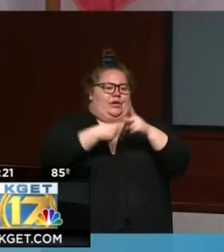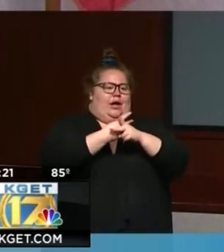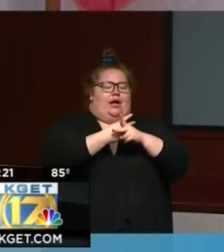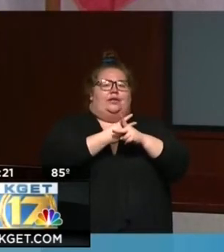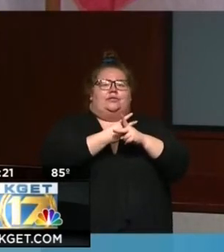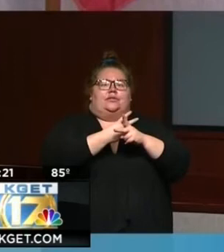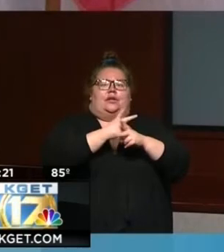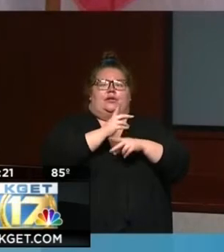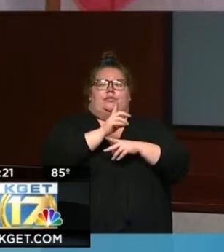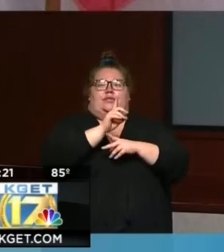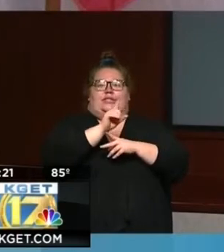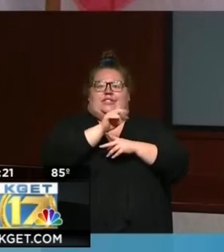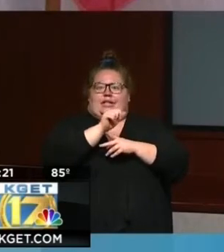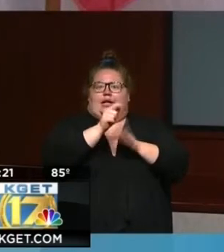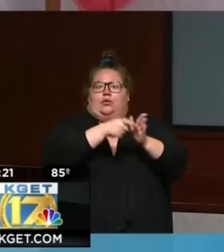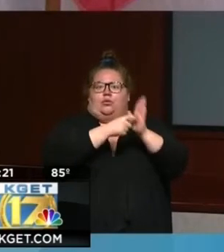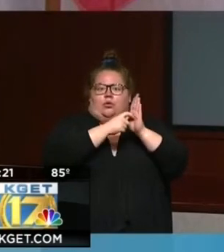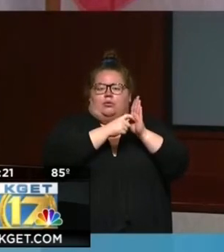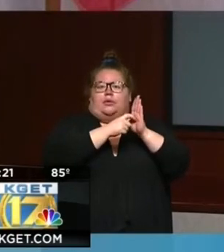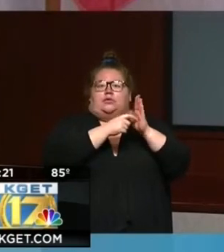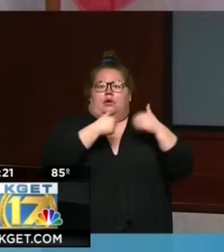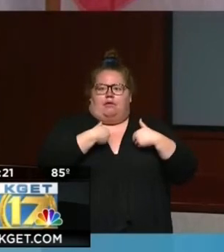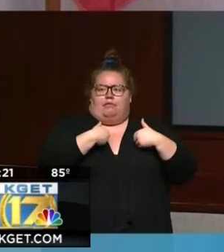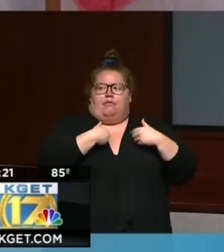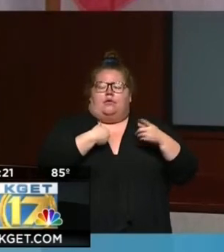THEIR -- YOU KNOW, IT IS FOUR